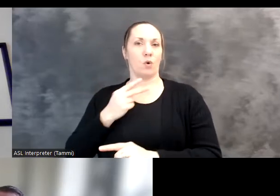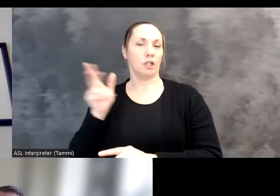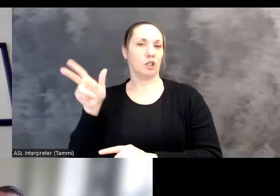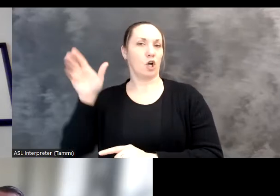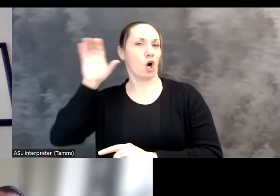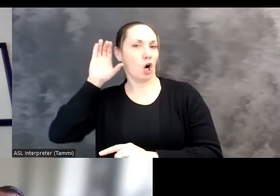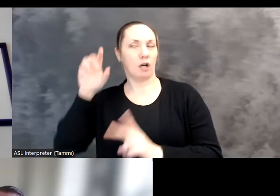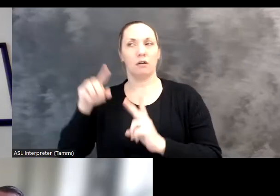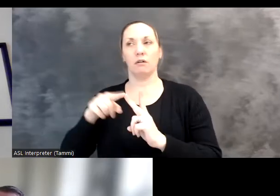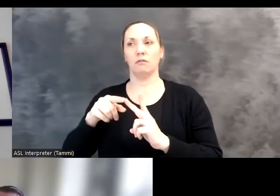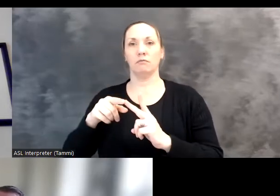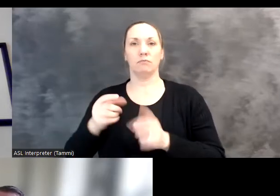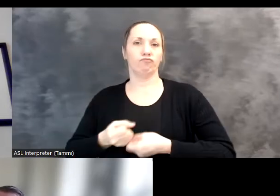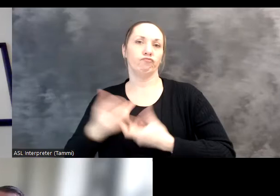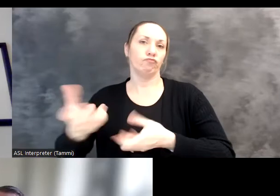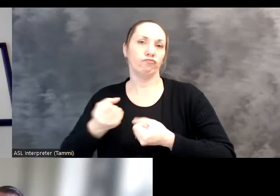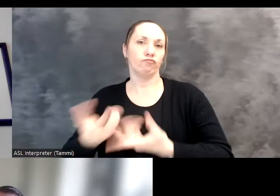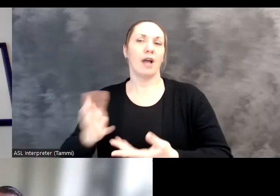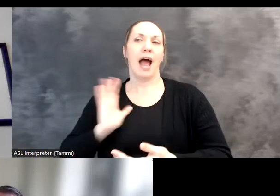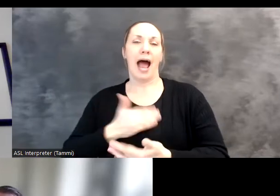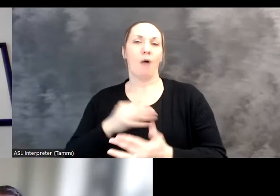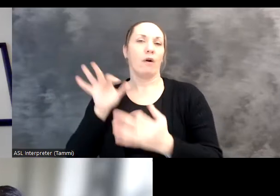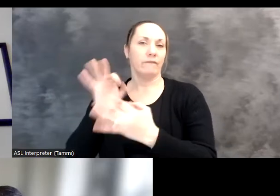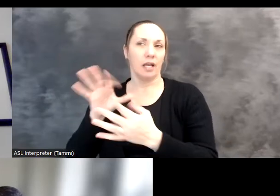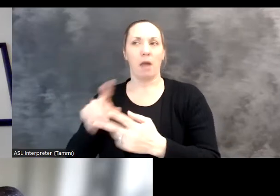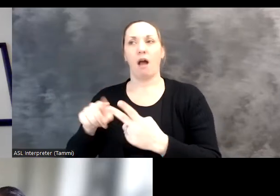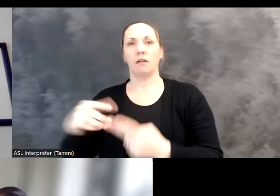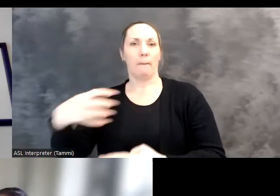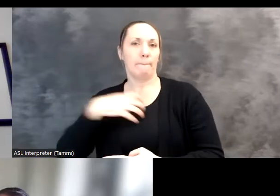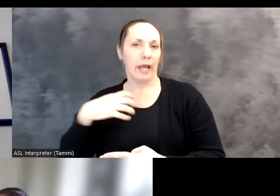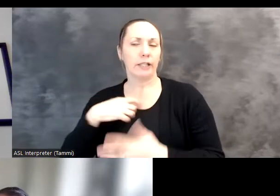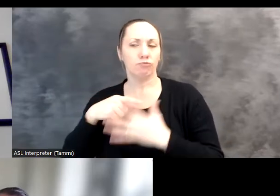is very important to make sure that we have our